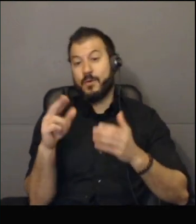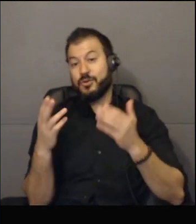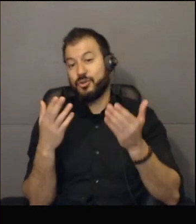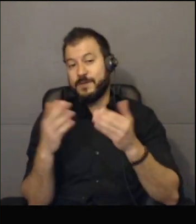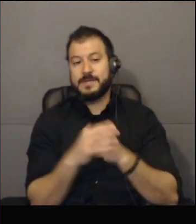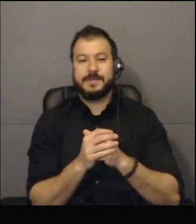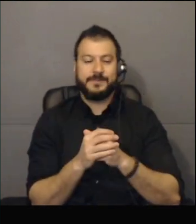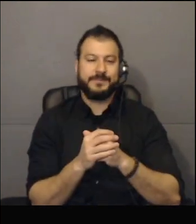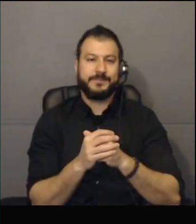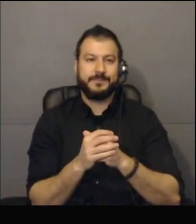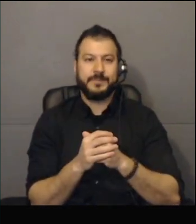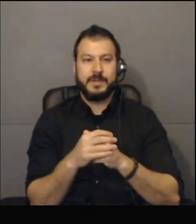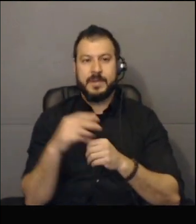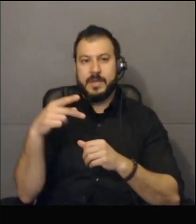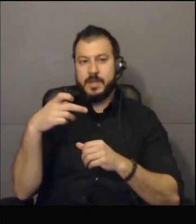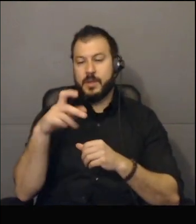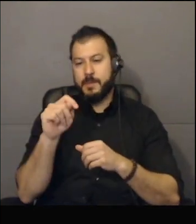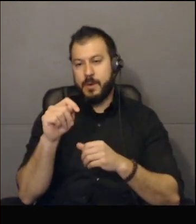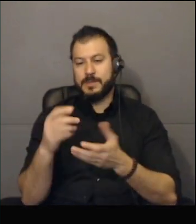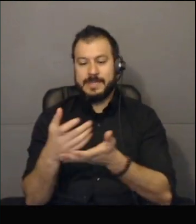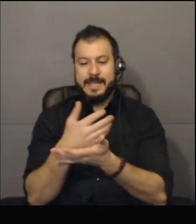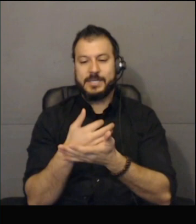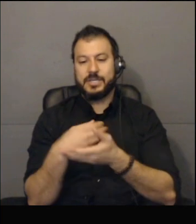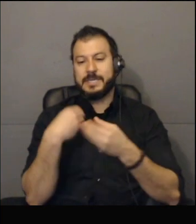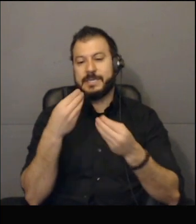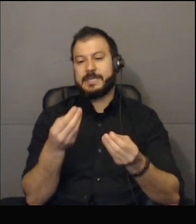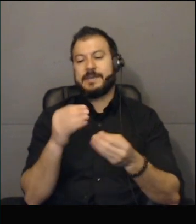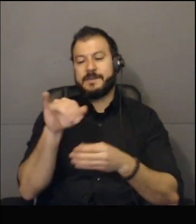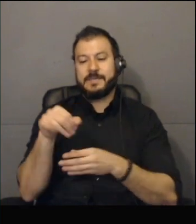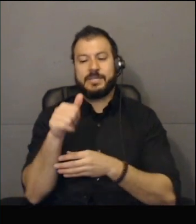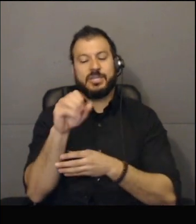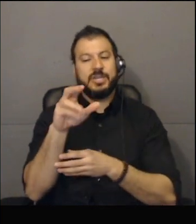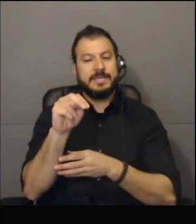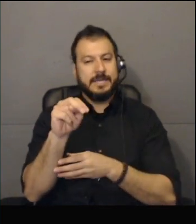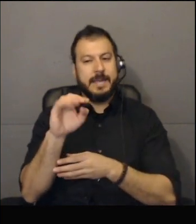The Postman Collection provides Jason mapping to the complete Playfab